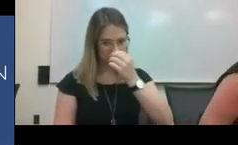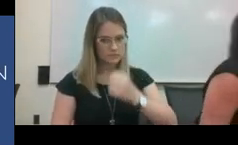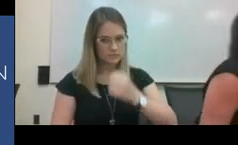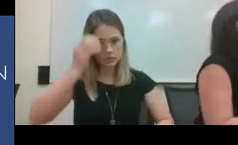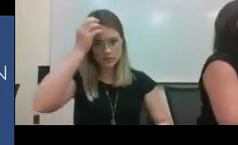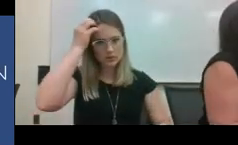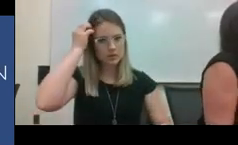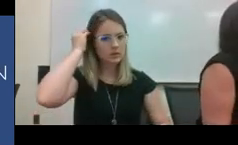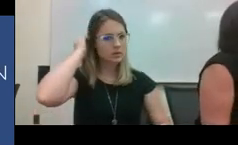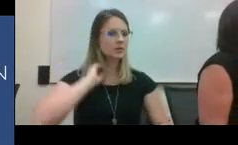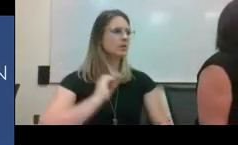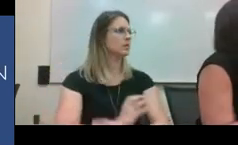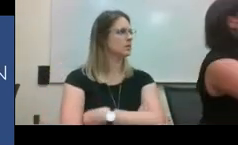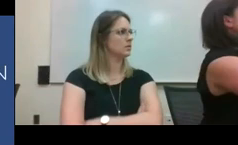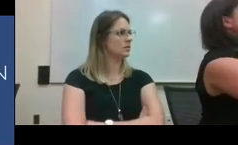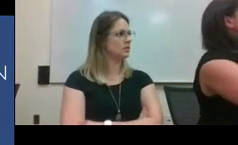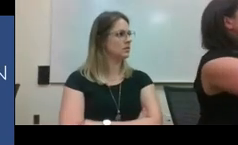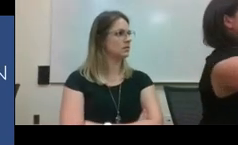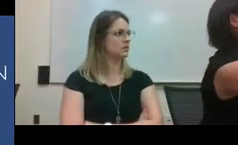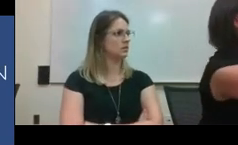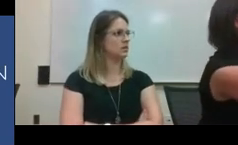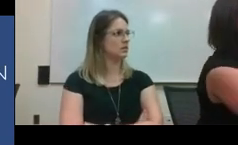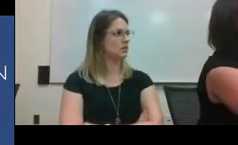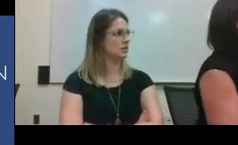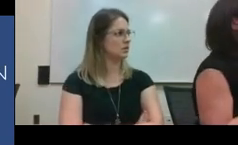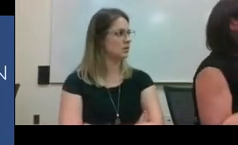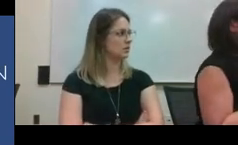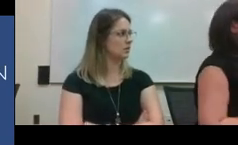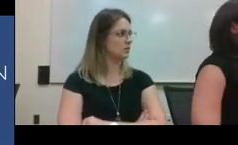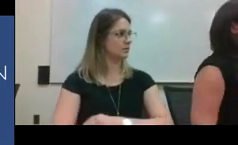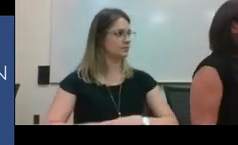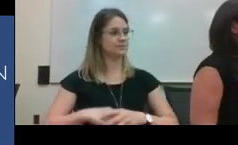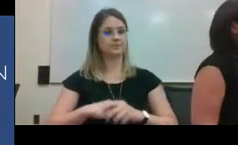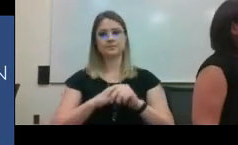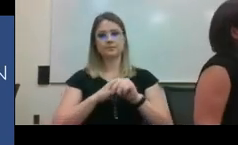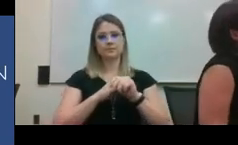Great for those-- Thank you for the summary. So, I was just gonna say for those on the video